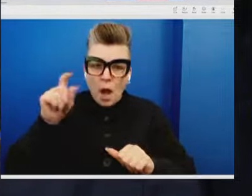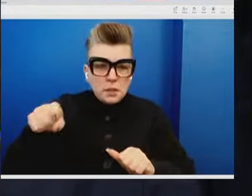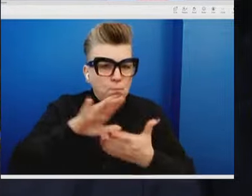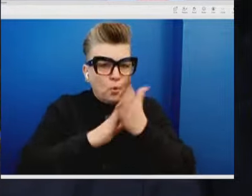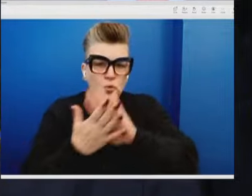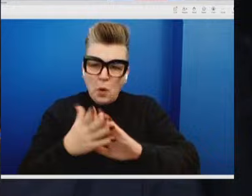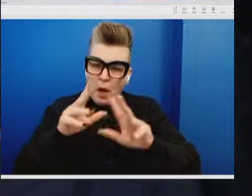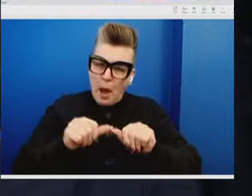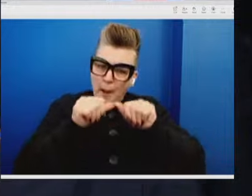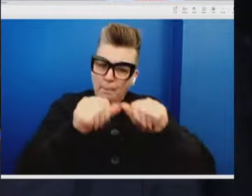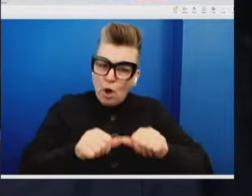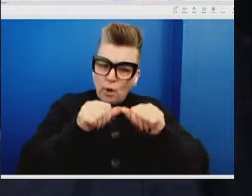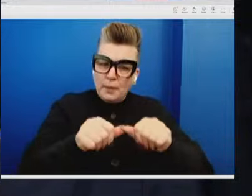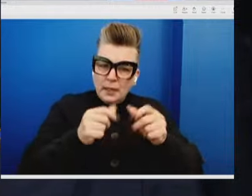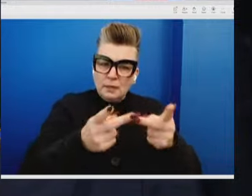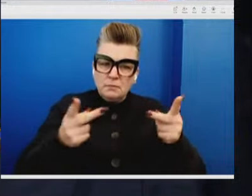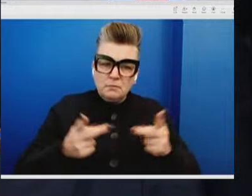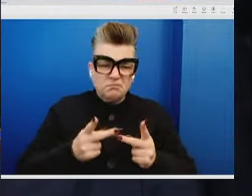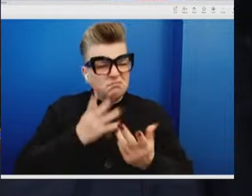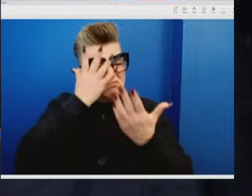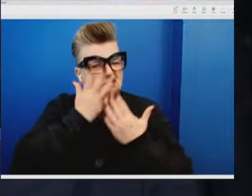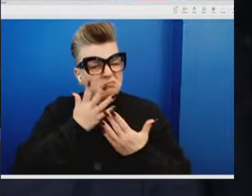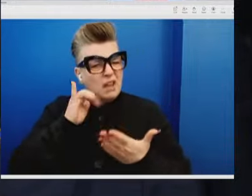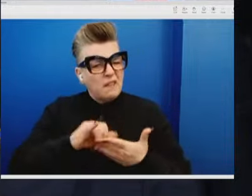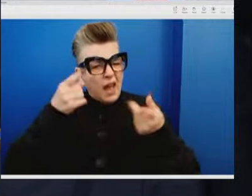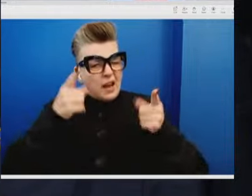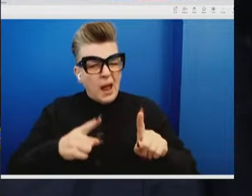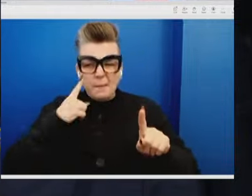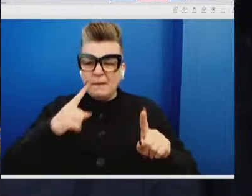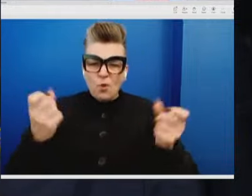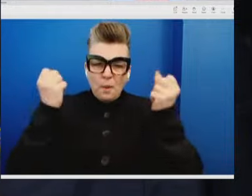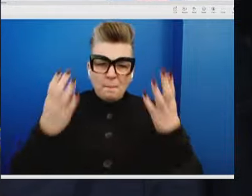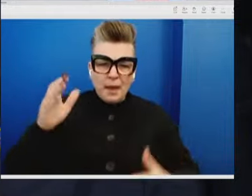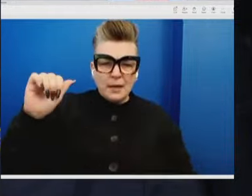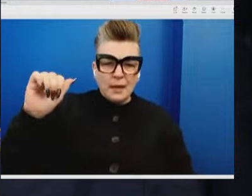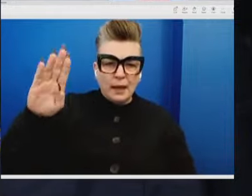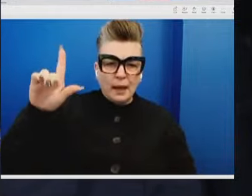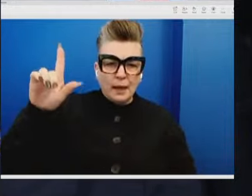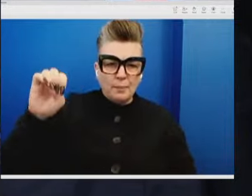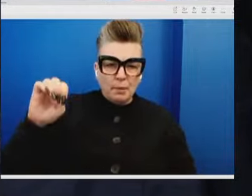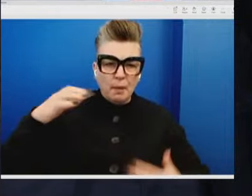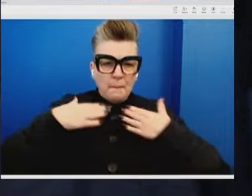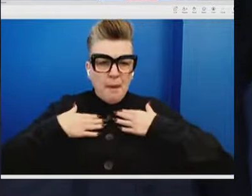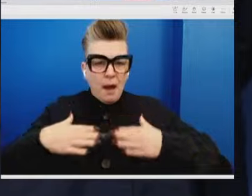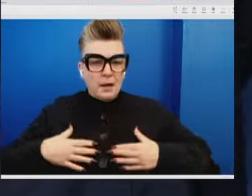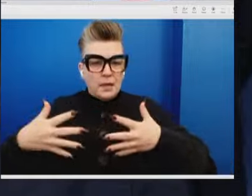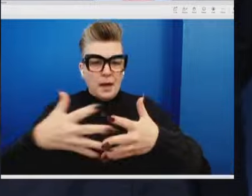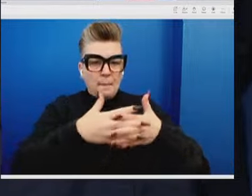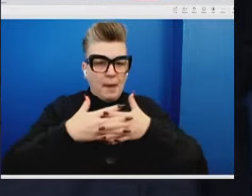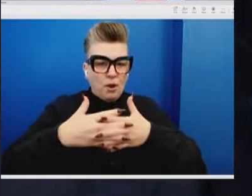many able-bodied Americans. And that's a tragedy. And when the program was initially inaugurated,